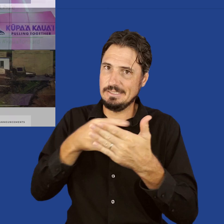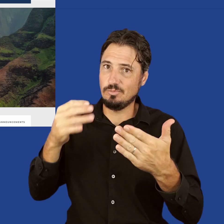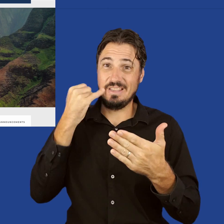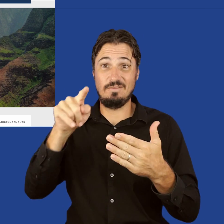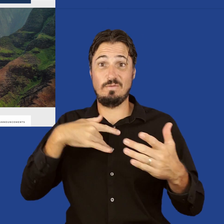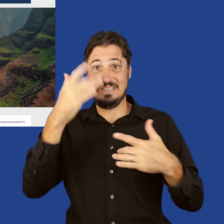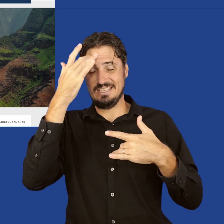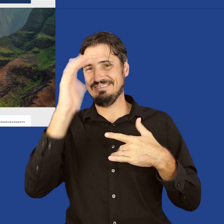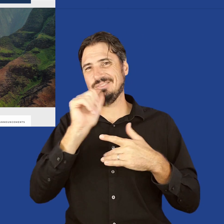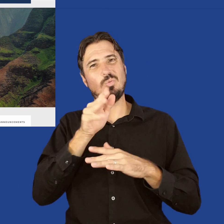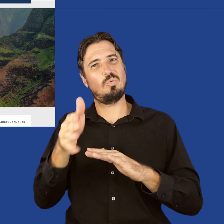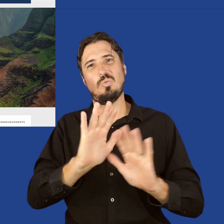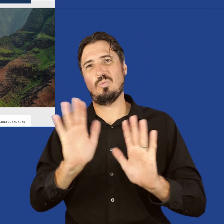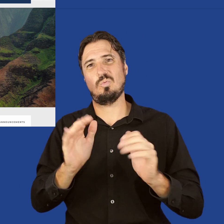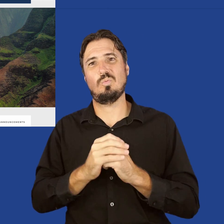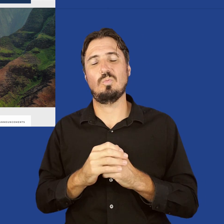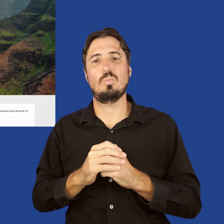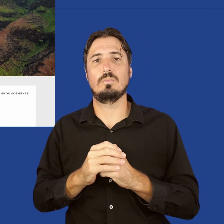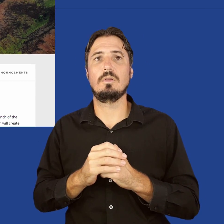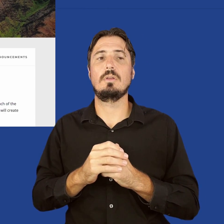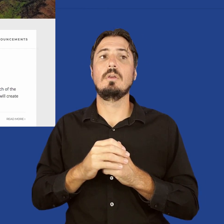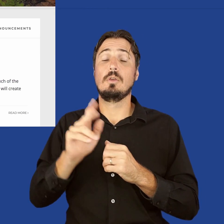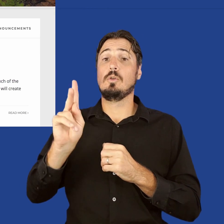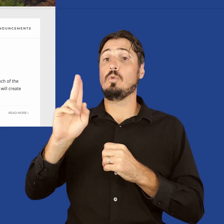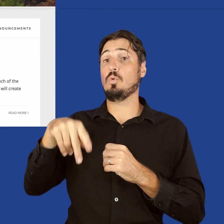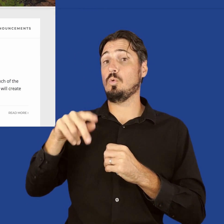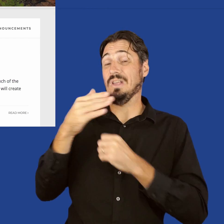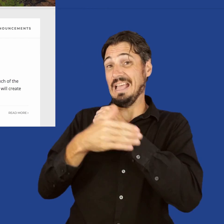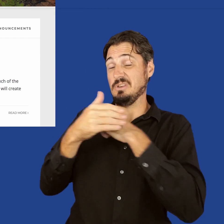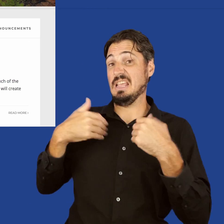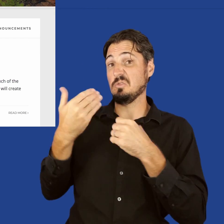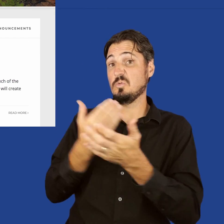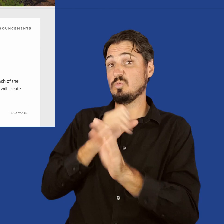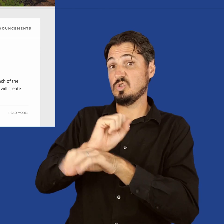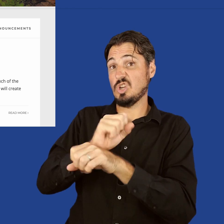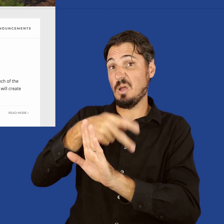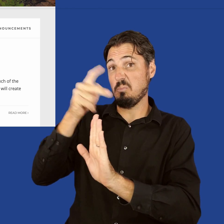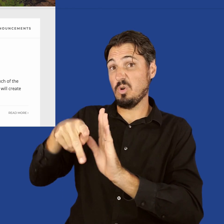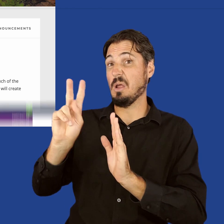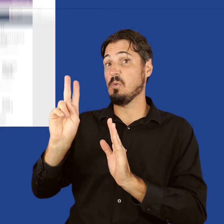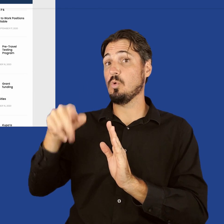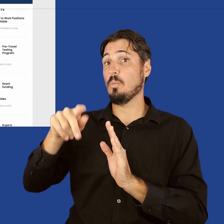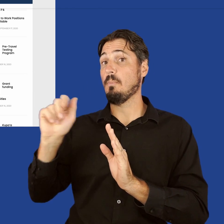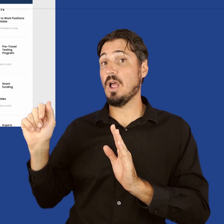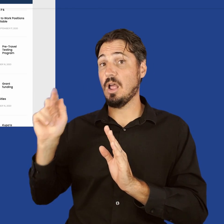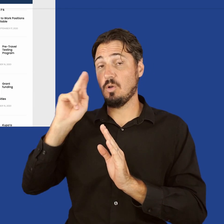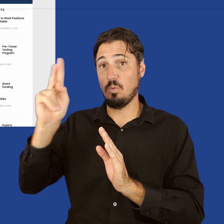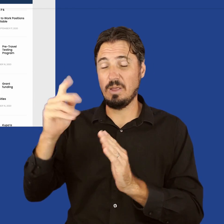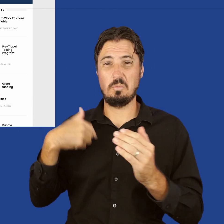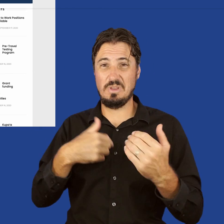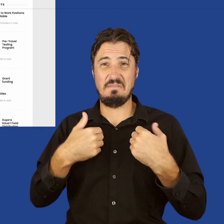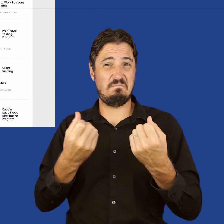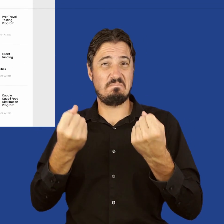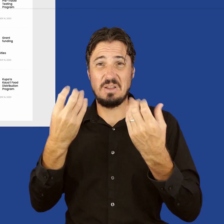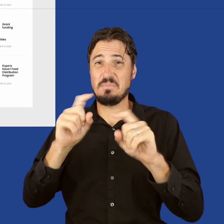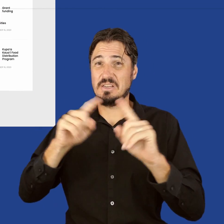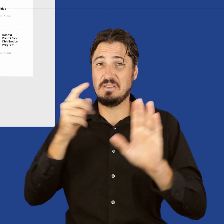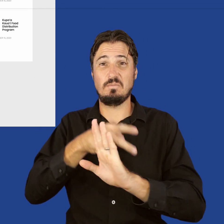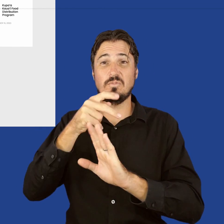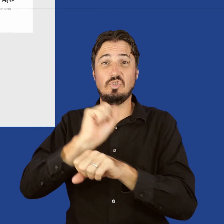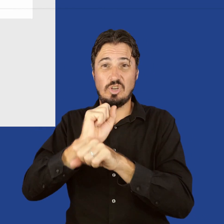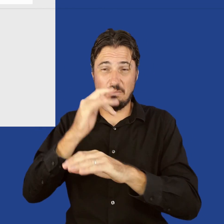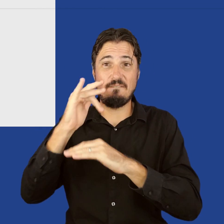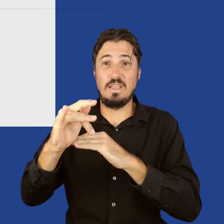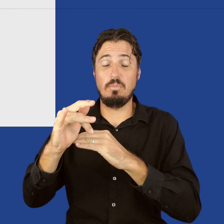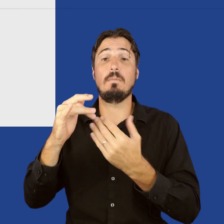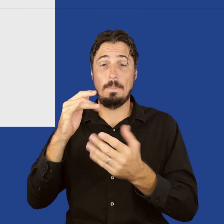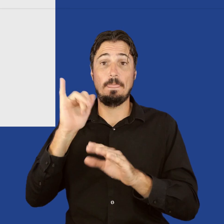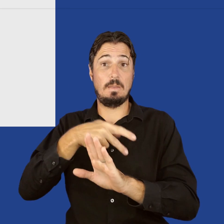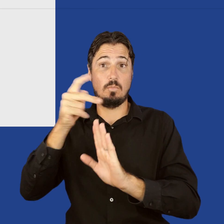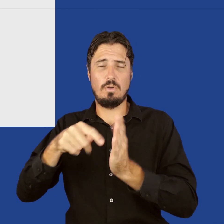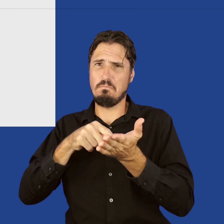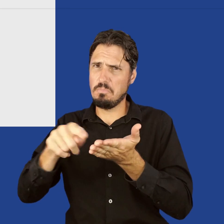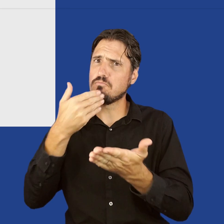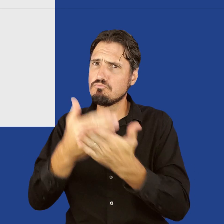The county’s Kupa`a Rise to Work program has dozens of full-time and part-time jobs available for displaced workers. The program pays a competitive hourly salary and includes health